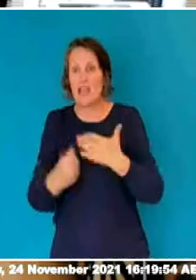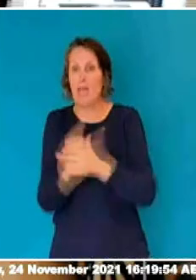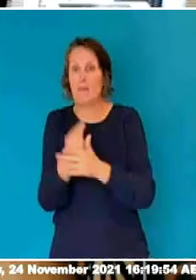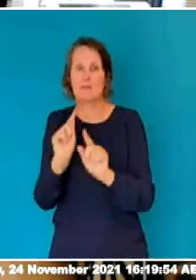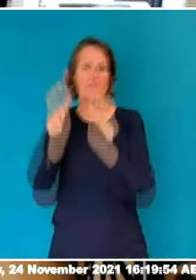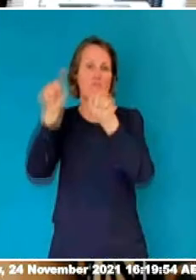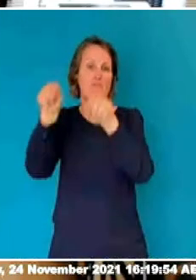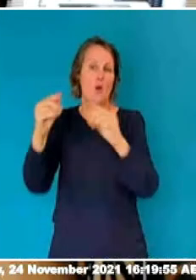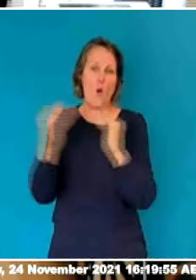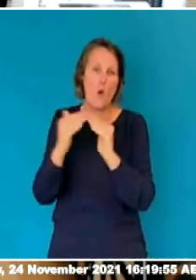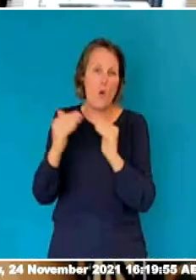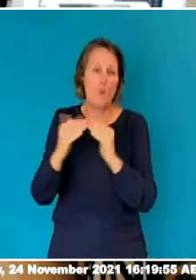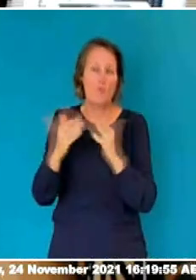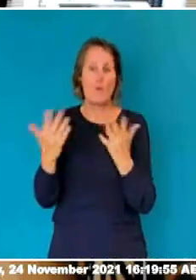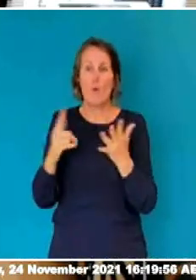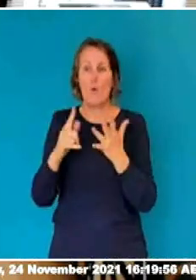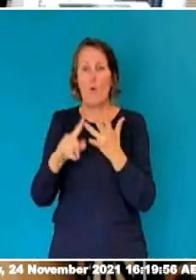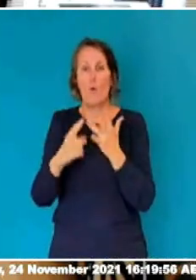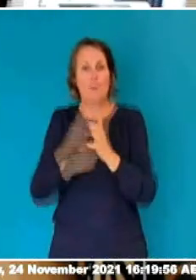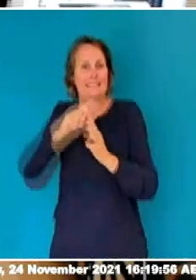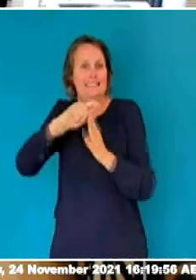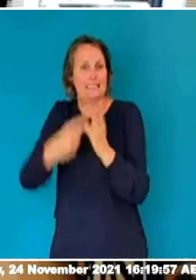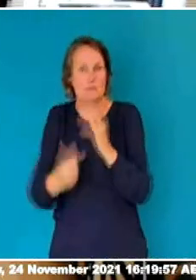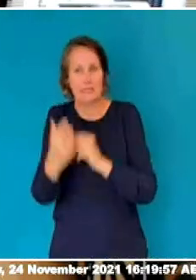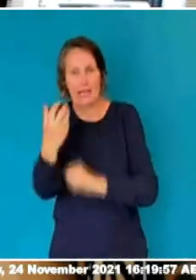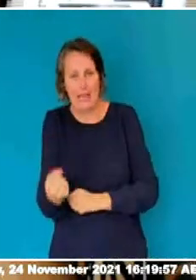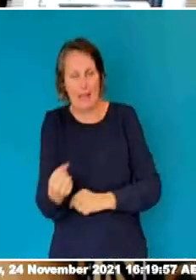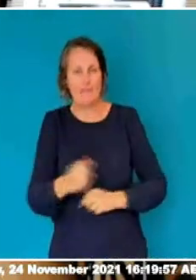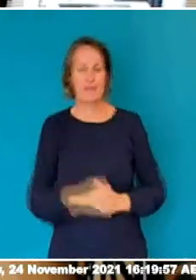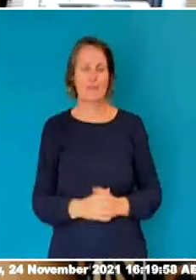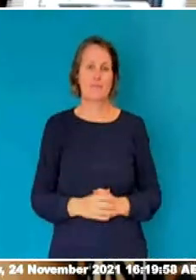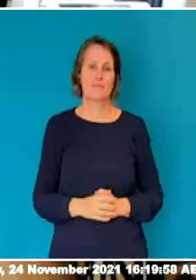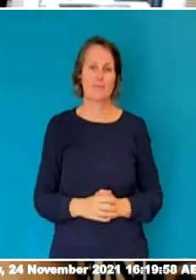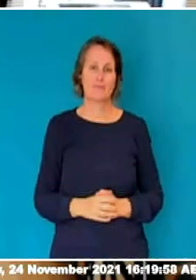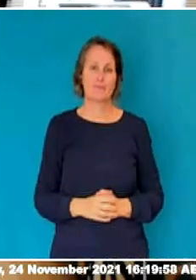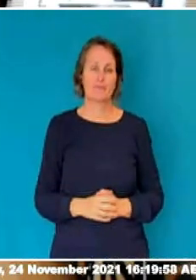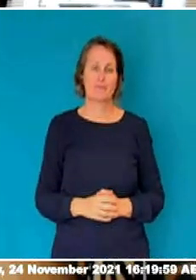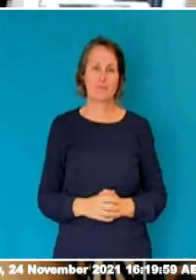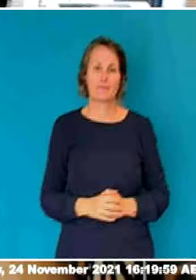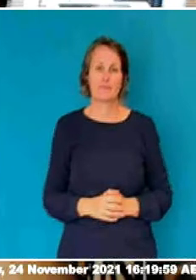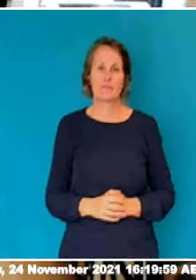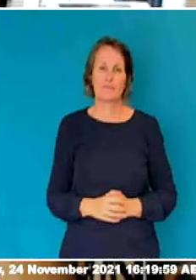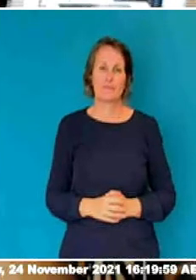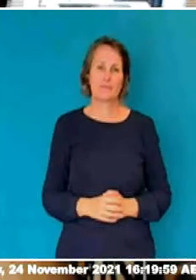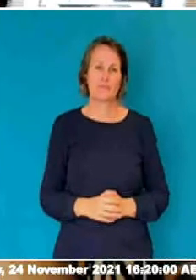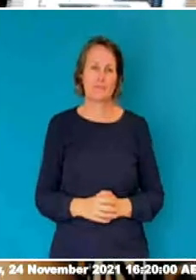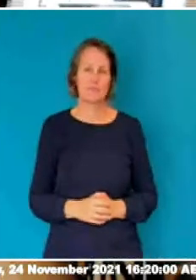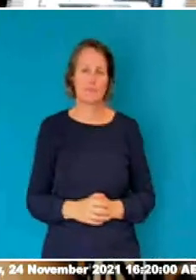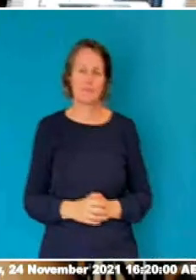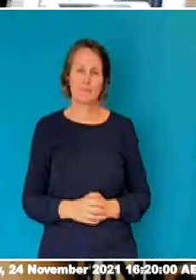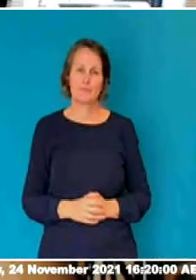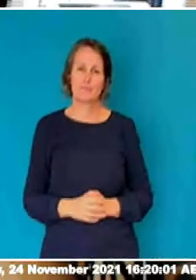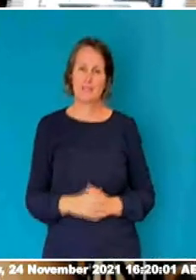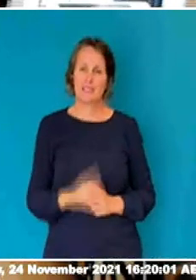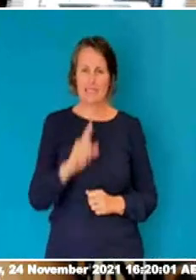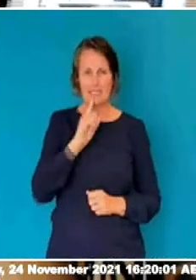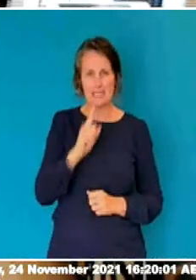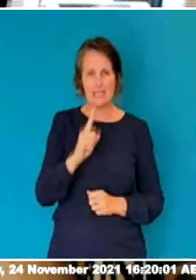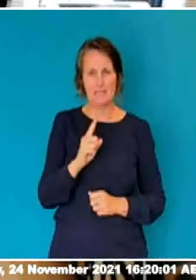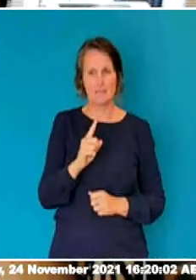workplace or indeed disabled, so 26 per cent were able to be accommodated if they